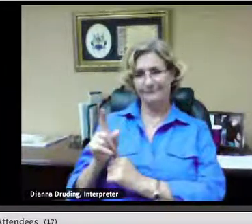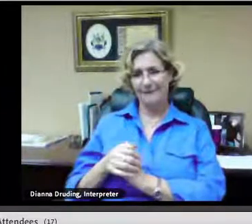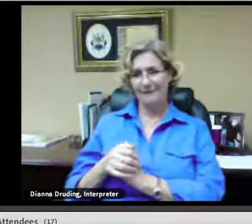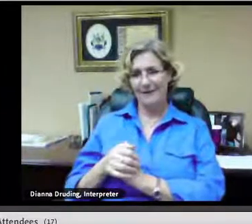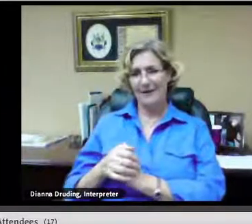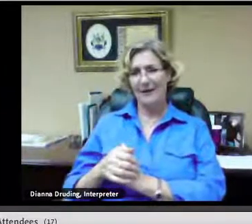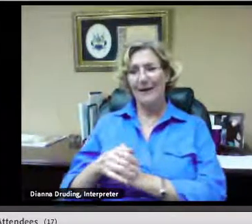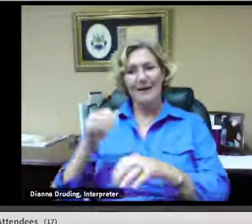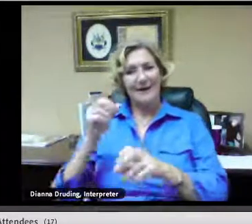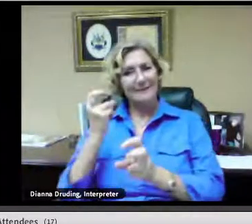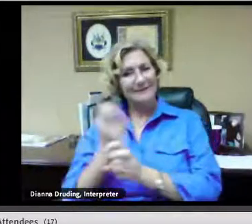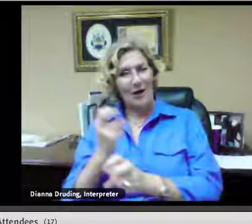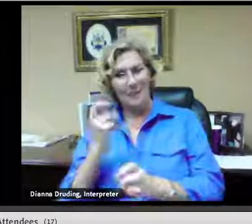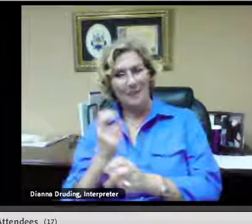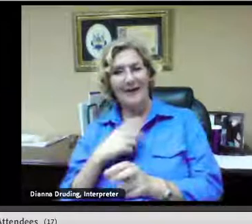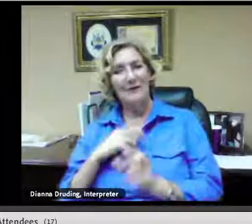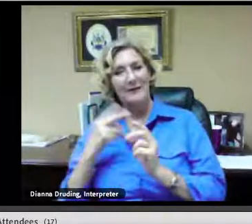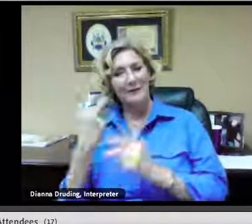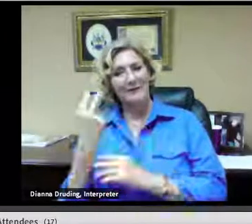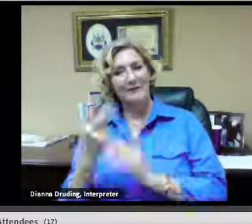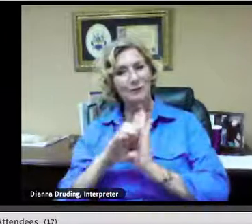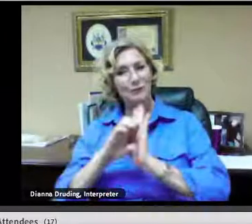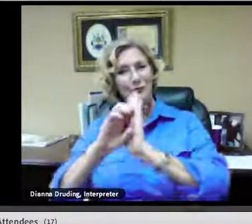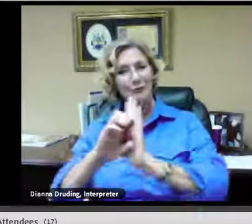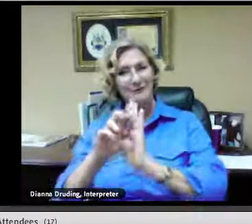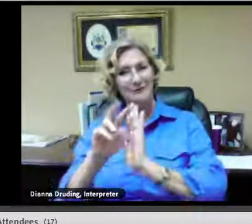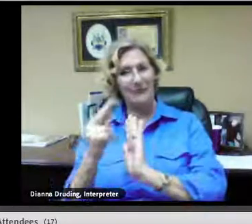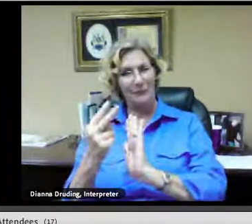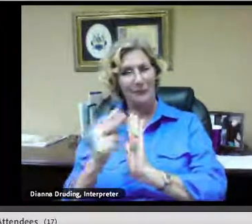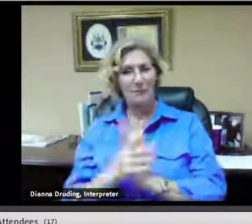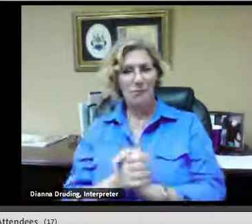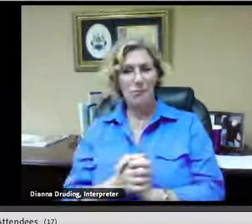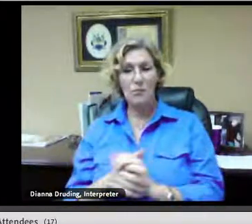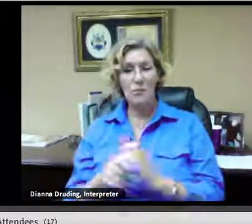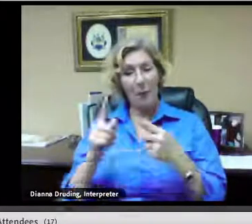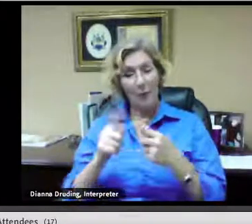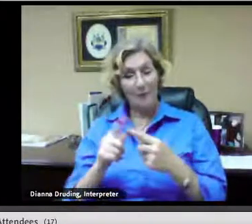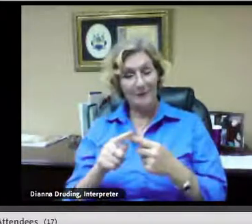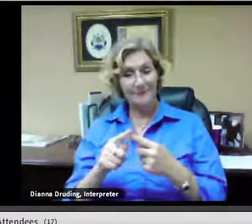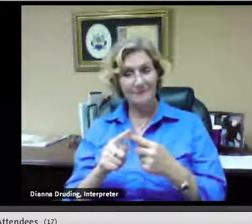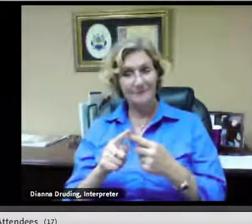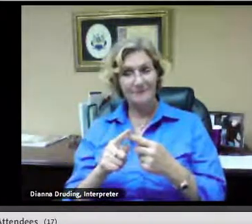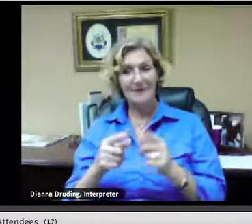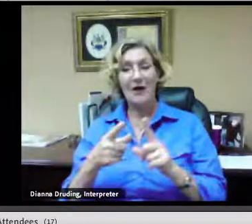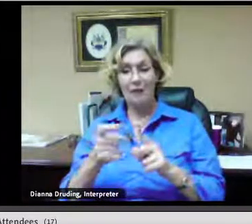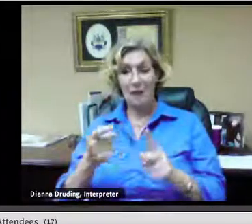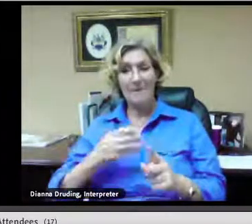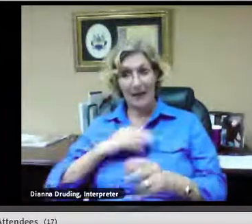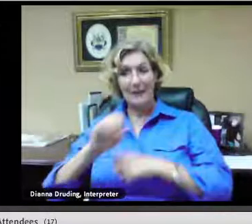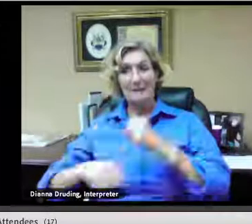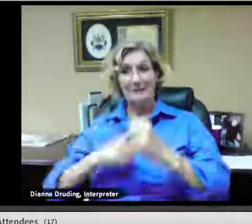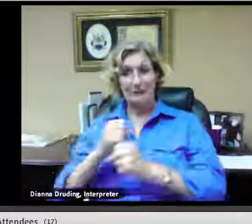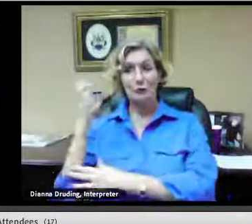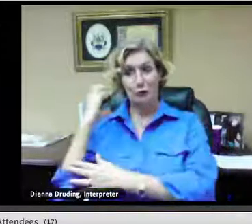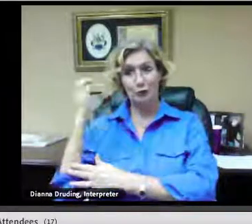and, you know, one comes from my years of coaching Special Olympics. We had two deaf athletes,